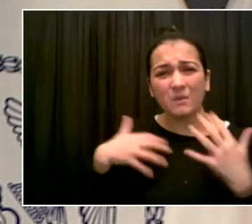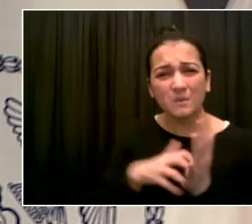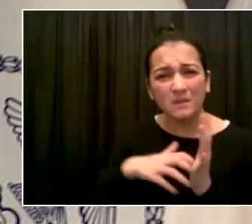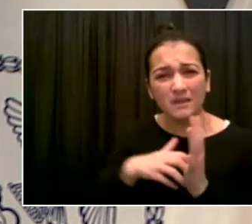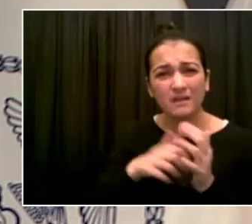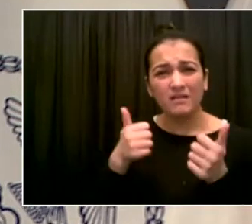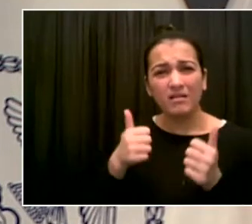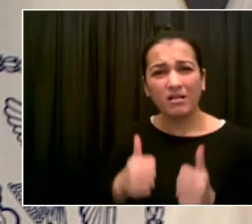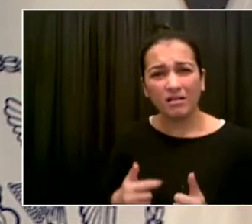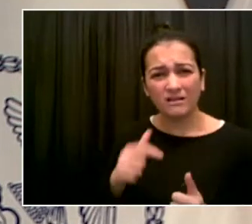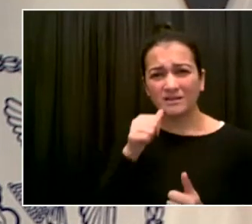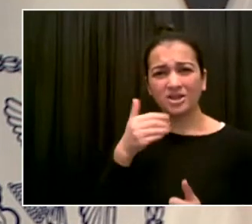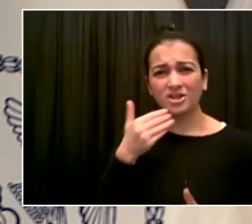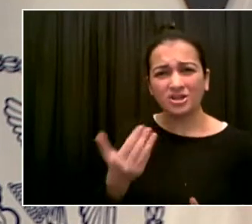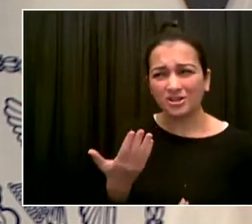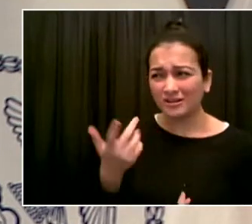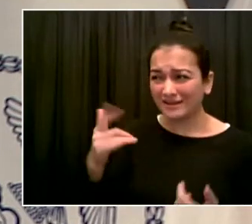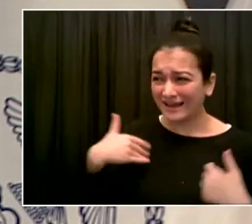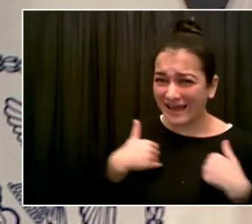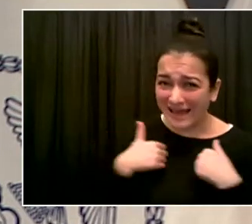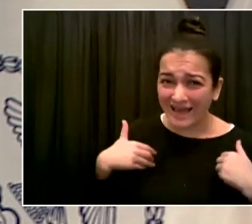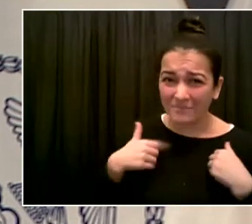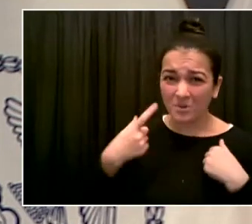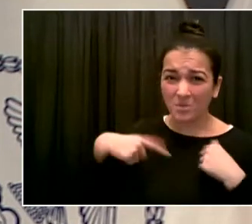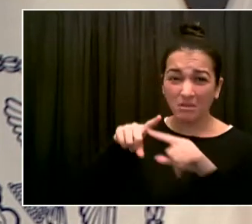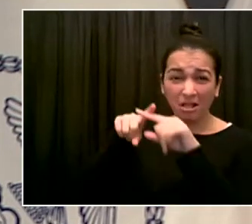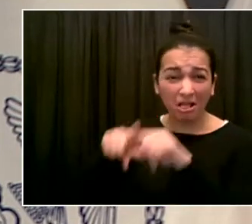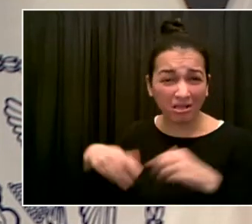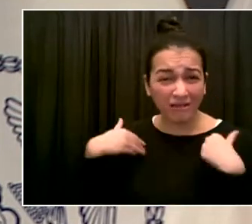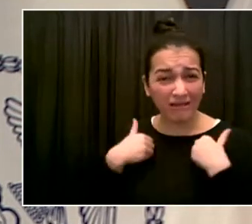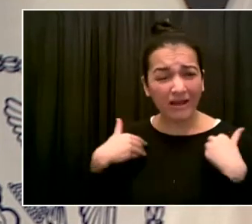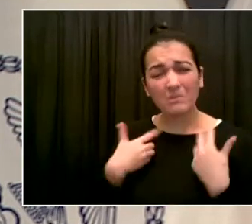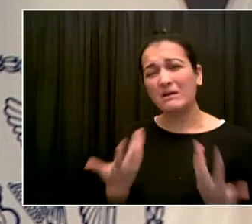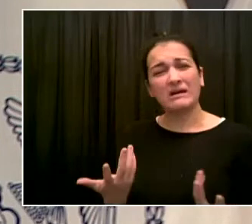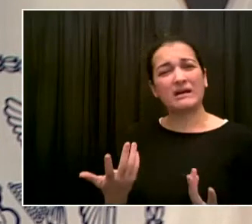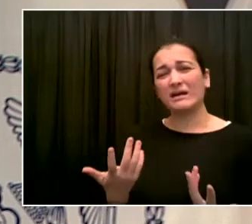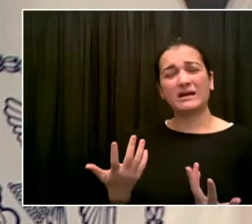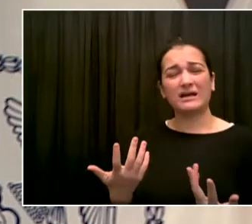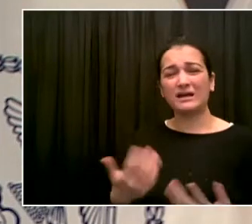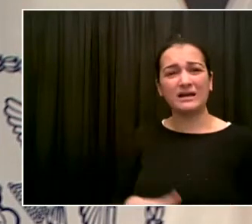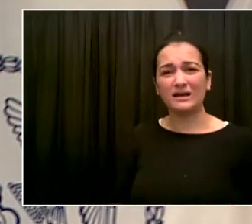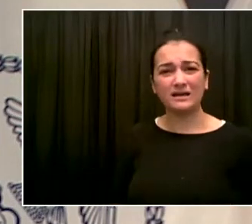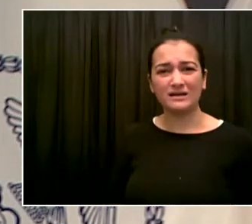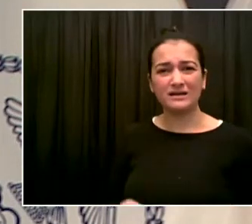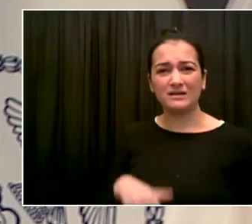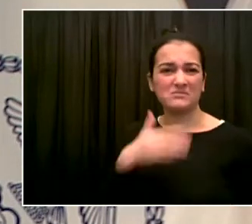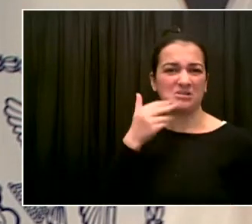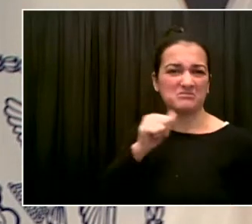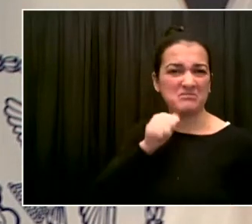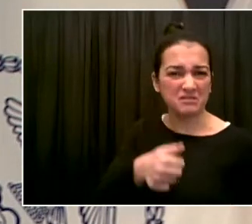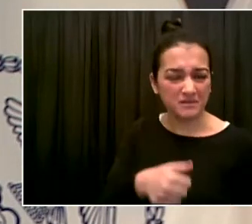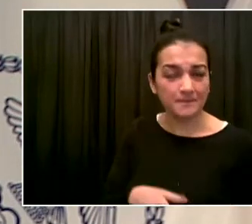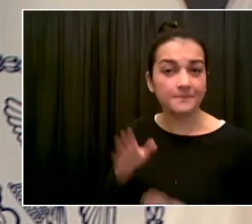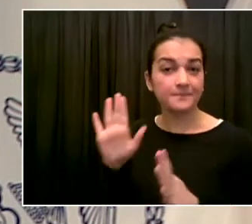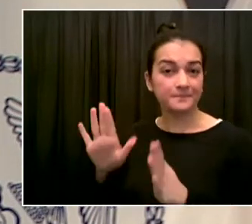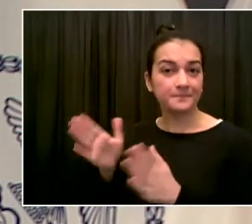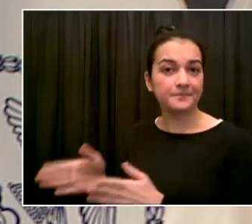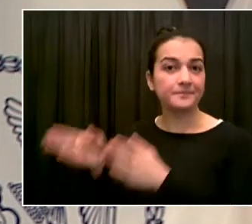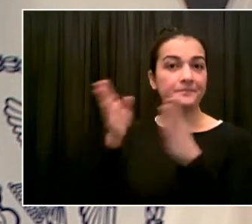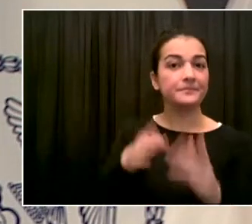THE 21st CENTURY, FOR GOD SAKES. WHAT WE'RE TALKING ABOT UIS NOT INDIVIDUAL CARS AND IT WOULD BE SOMETHING FOR